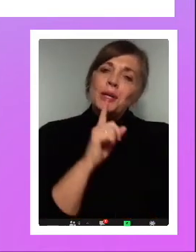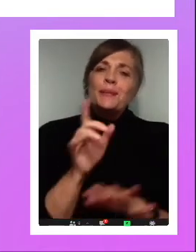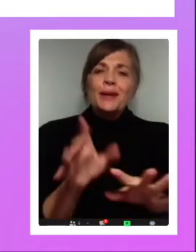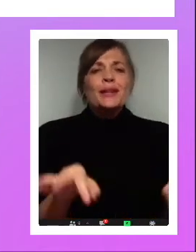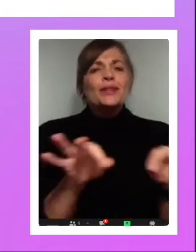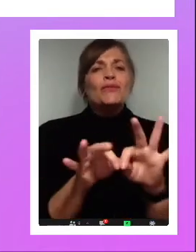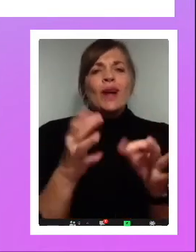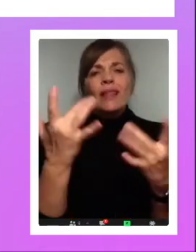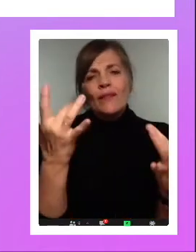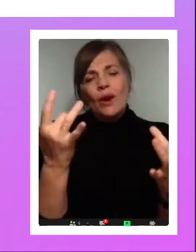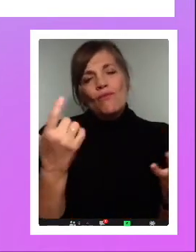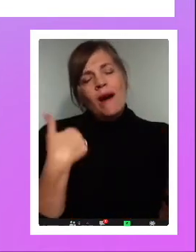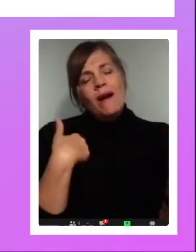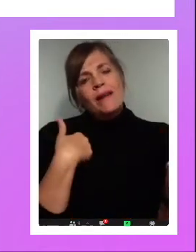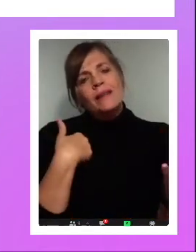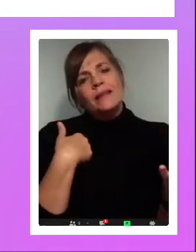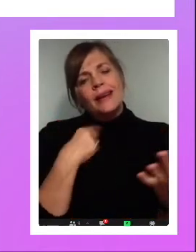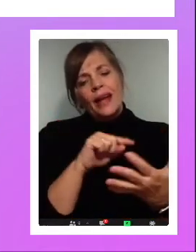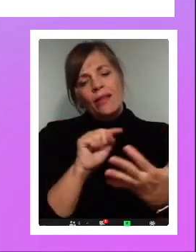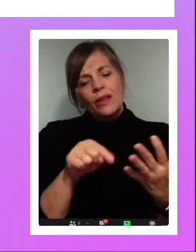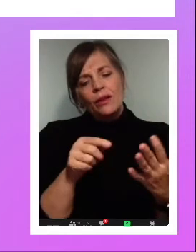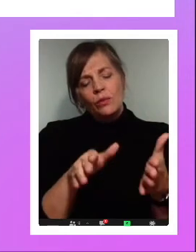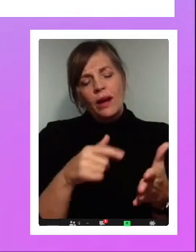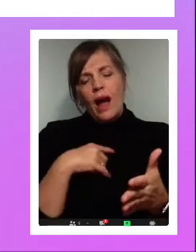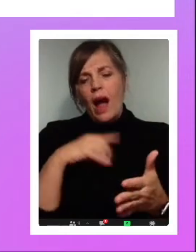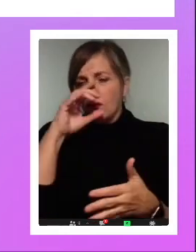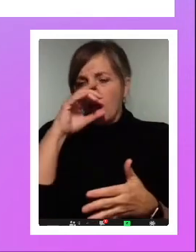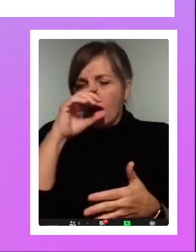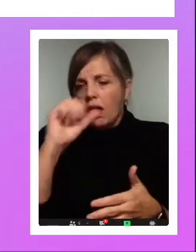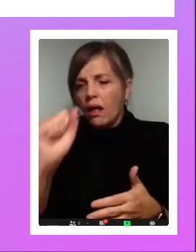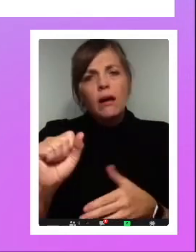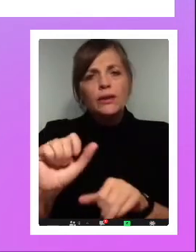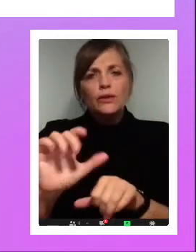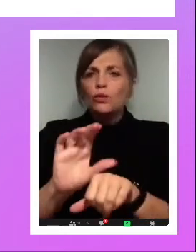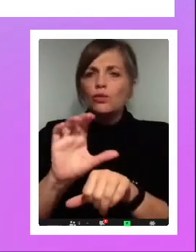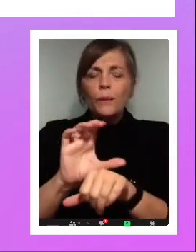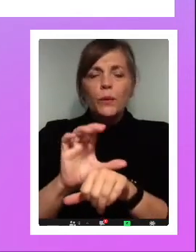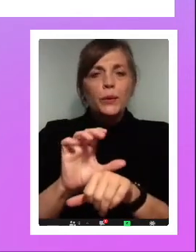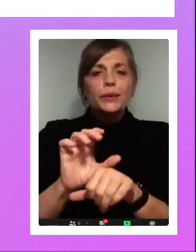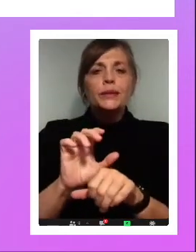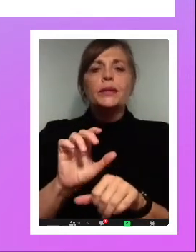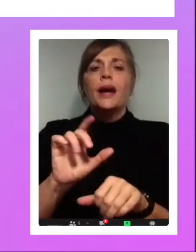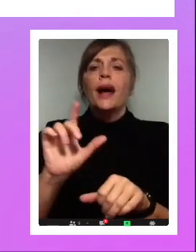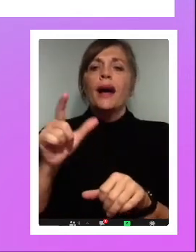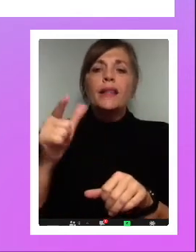I was very much drawn to computers and eventually computer networking,